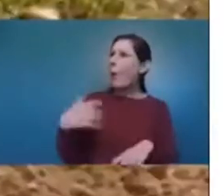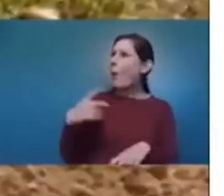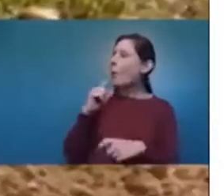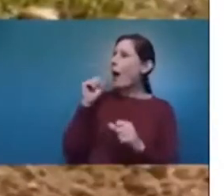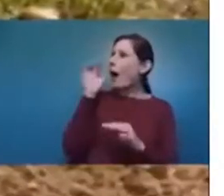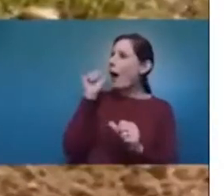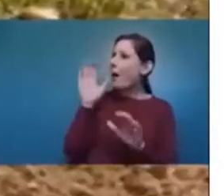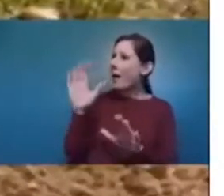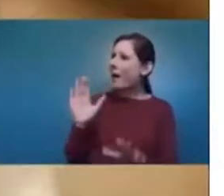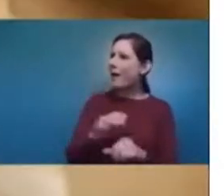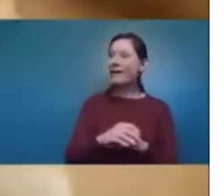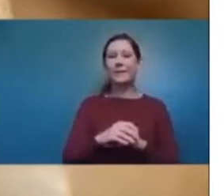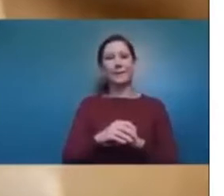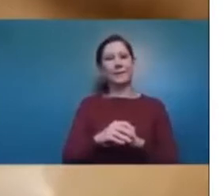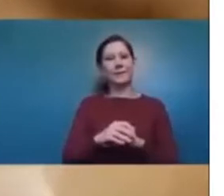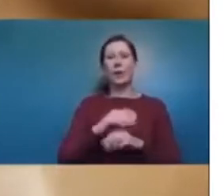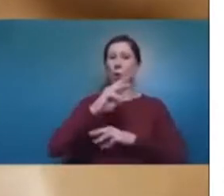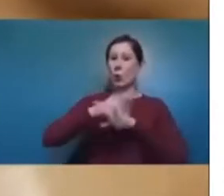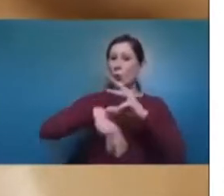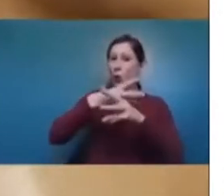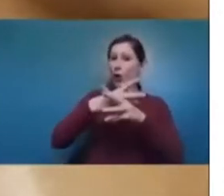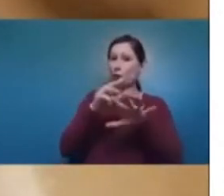Prairie Dogs: Oh! All right! Cool! Gus: The World Wide Web.